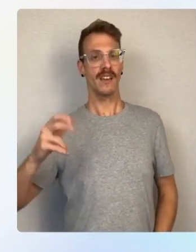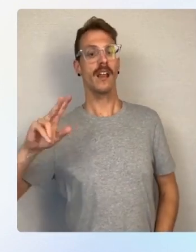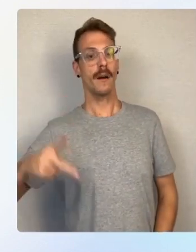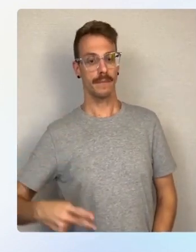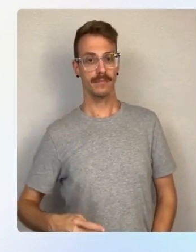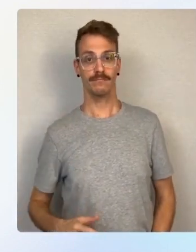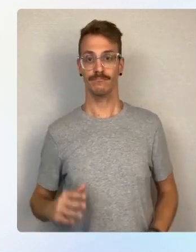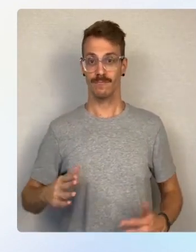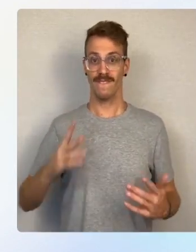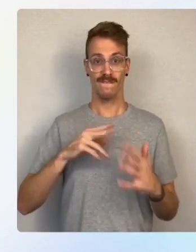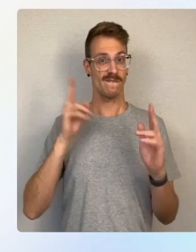Let's crank it up.